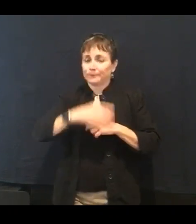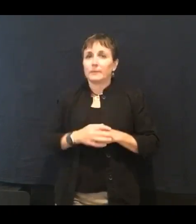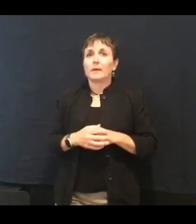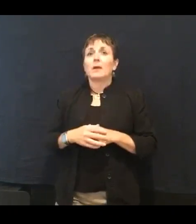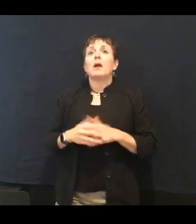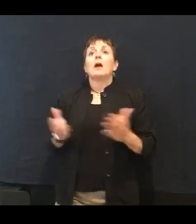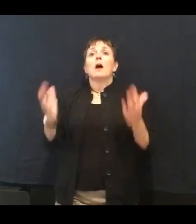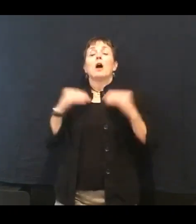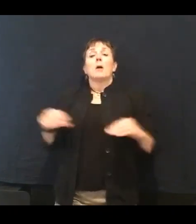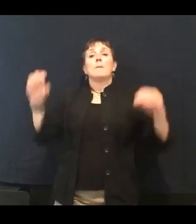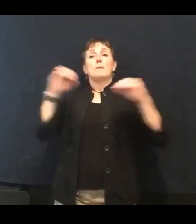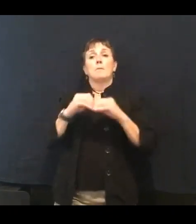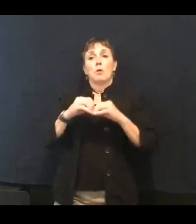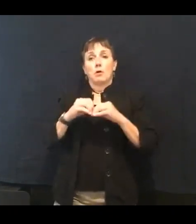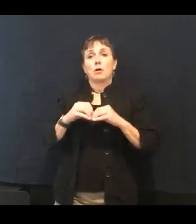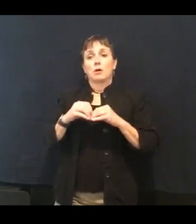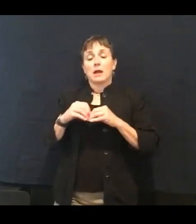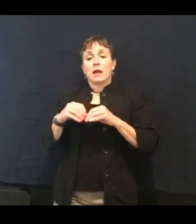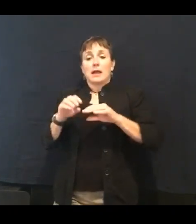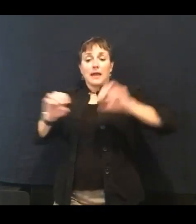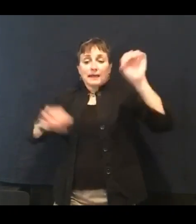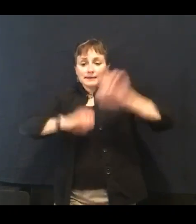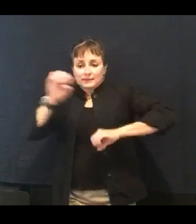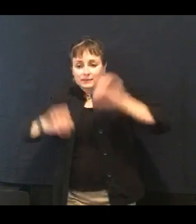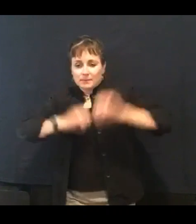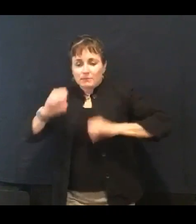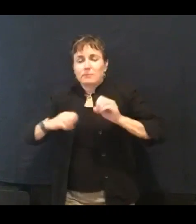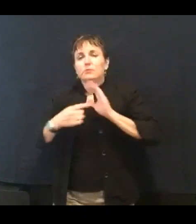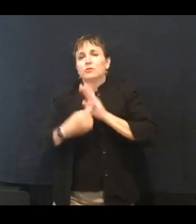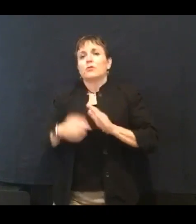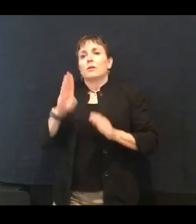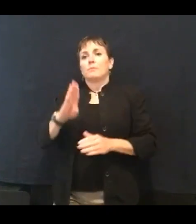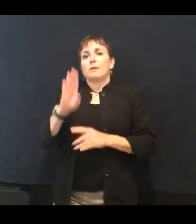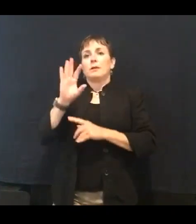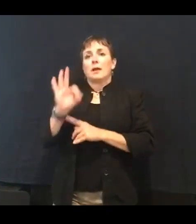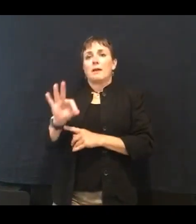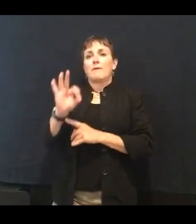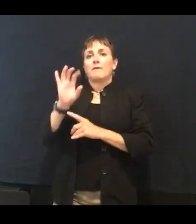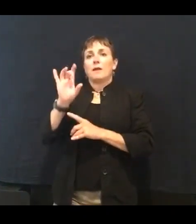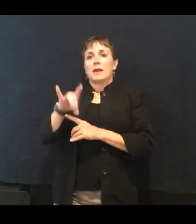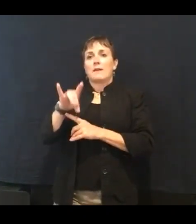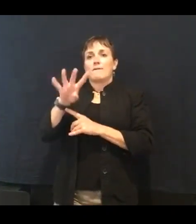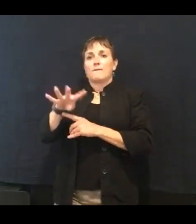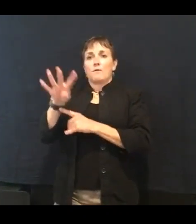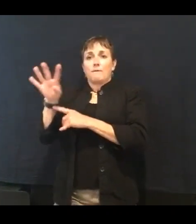demonstrated that BF844 has the ability to rescue mutations in rhodopsin,